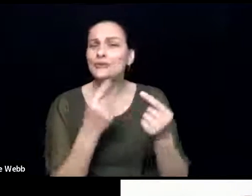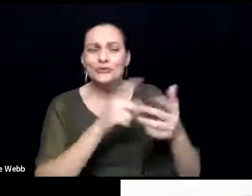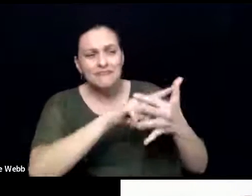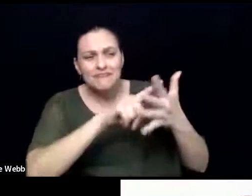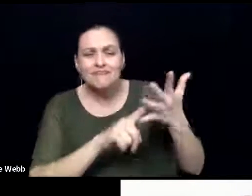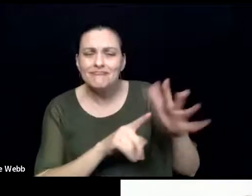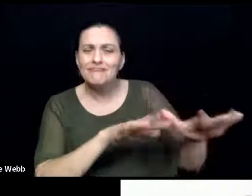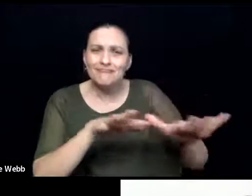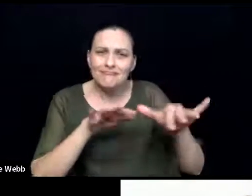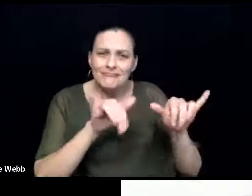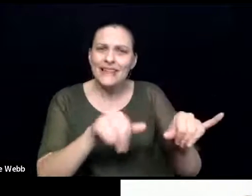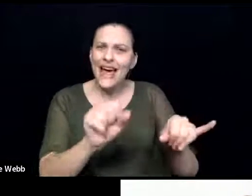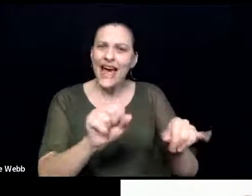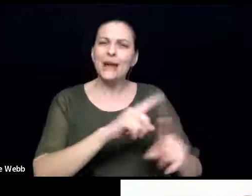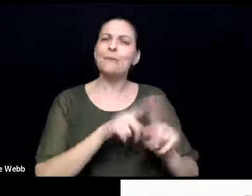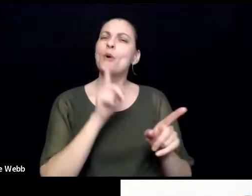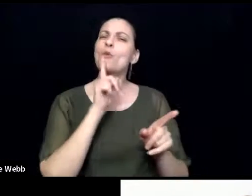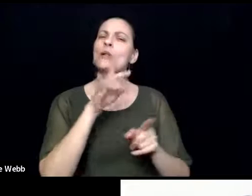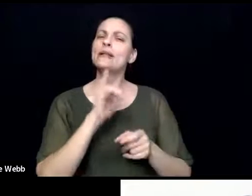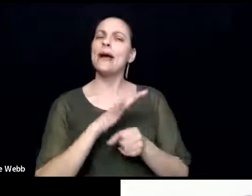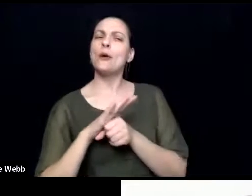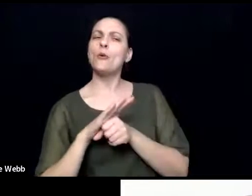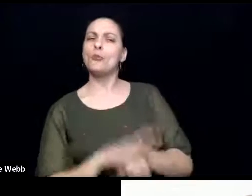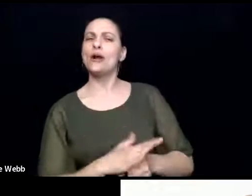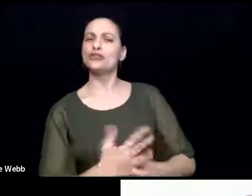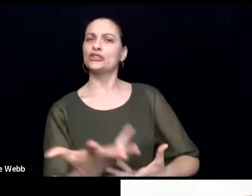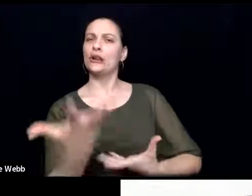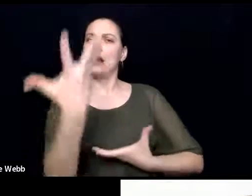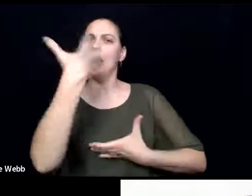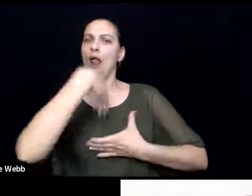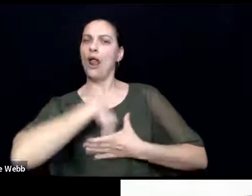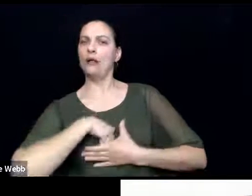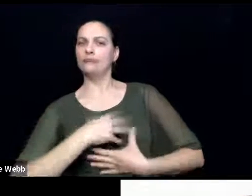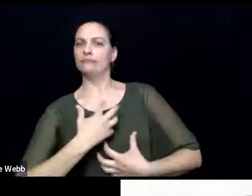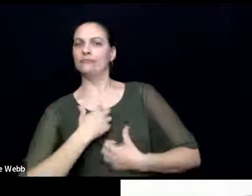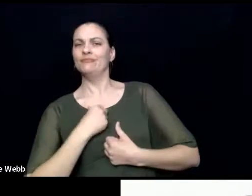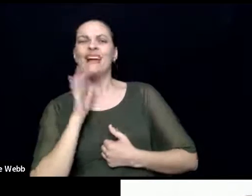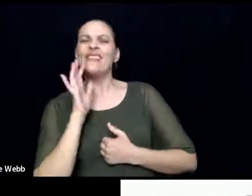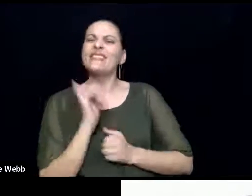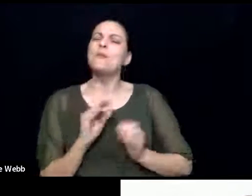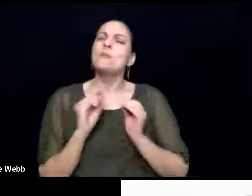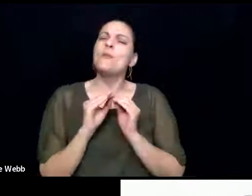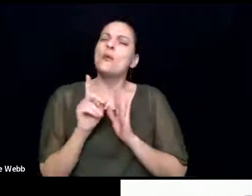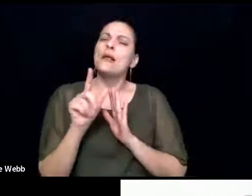impacted me more like after college when I was trying to find my way and the other problem is,